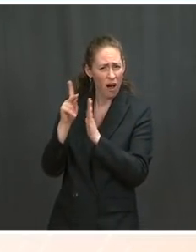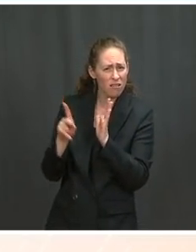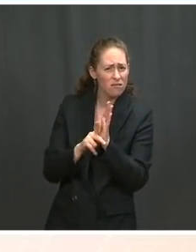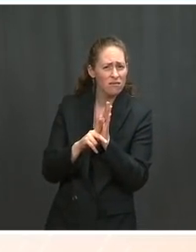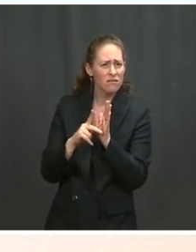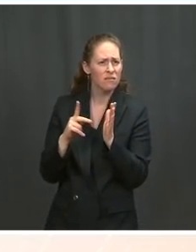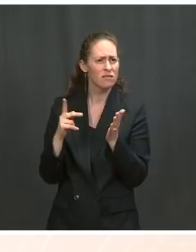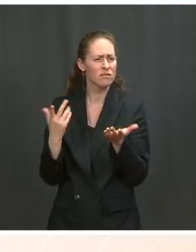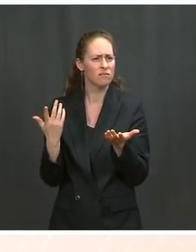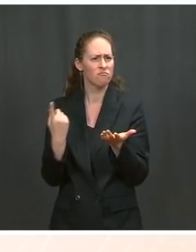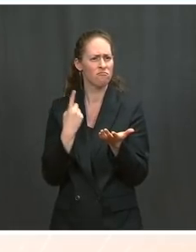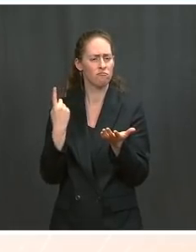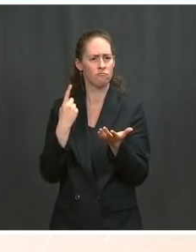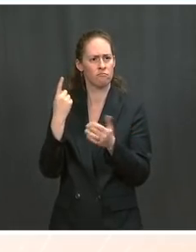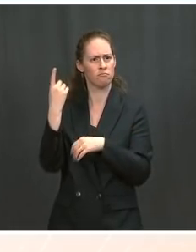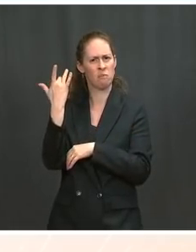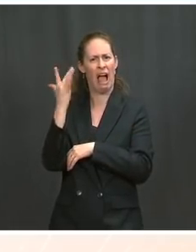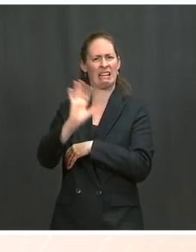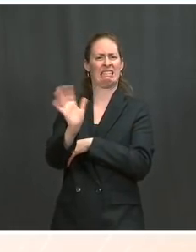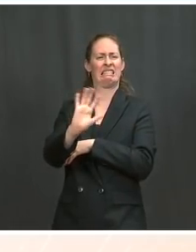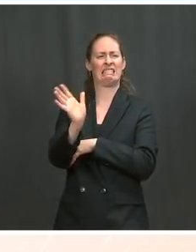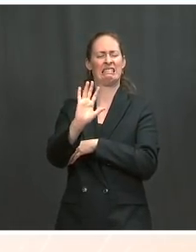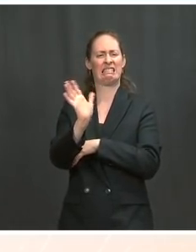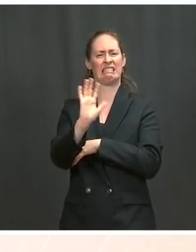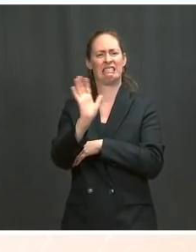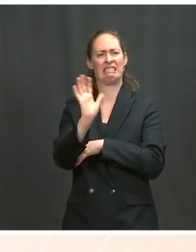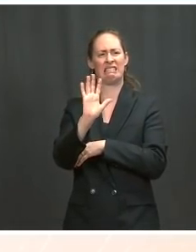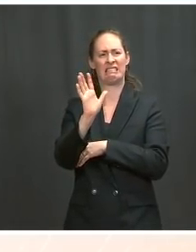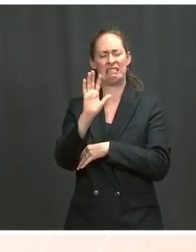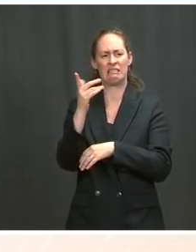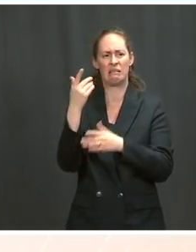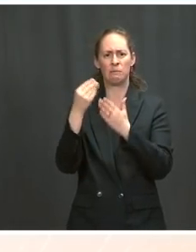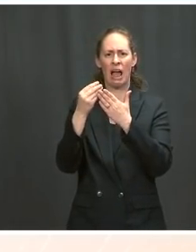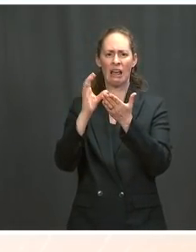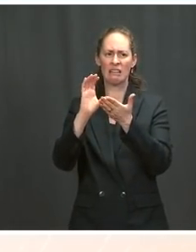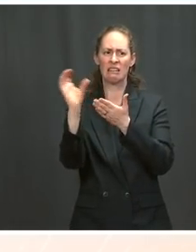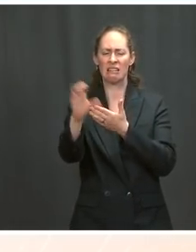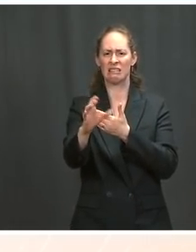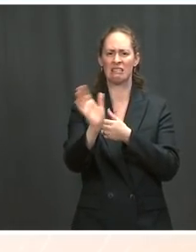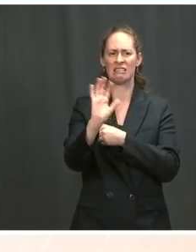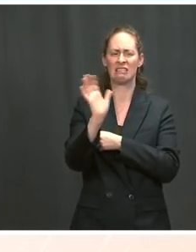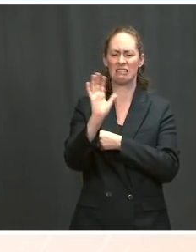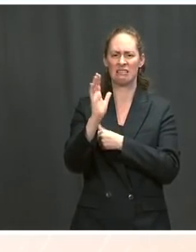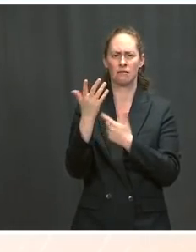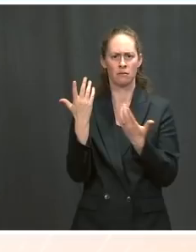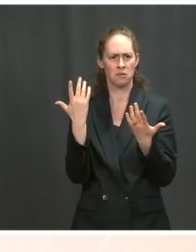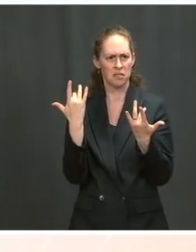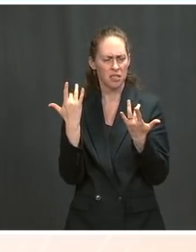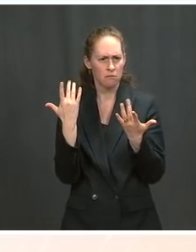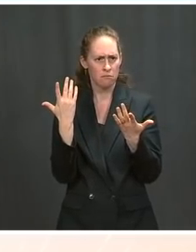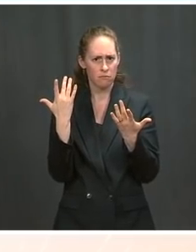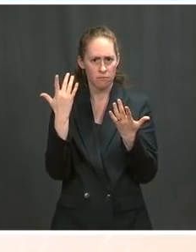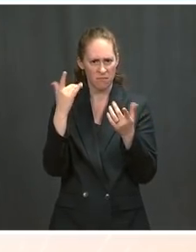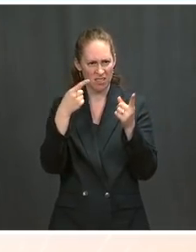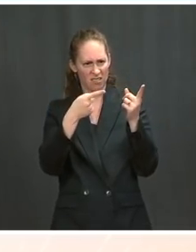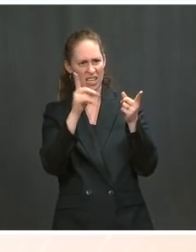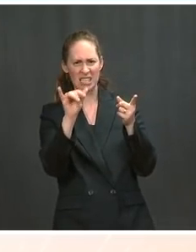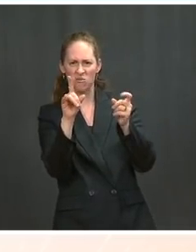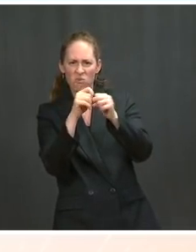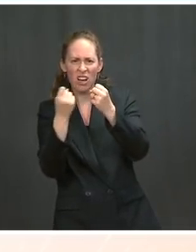that might actually violate what both the FBI and the Treasury Department have recommended strongly?